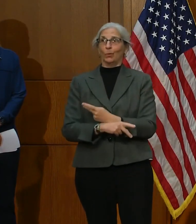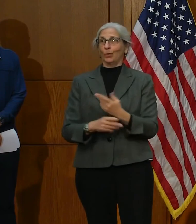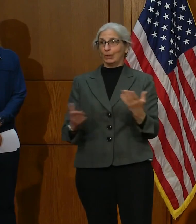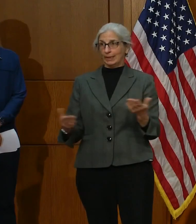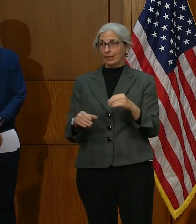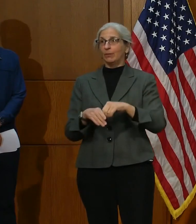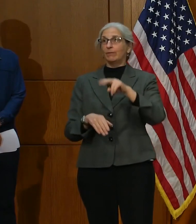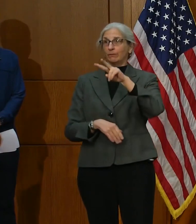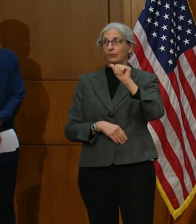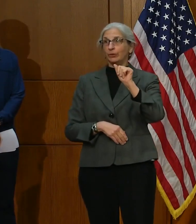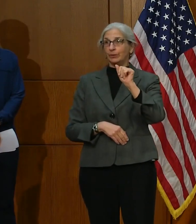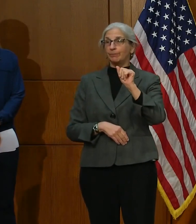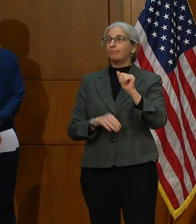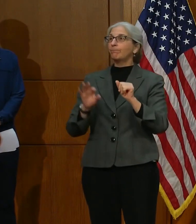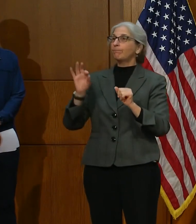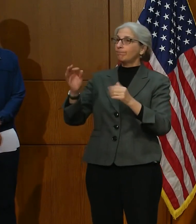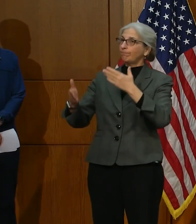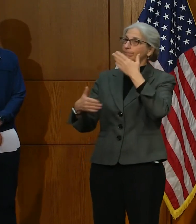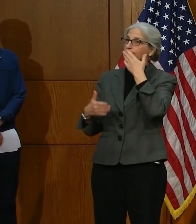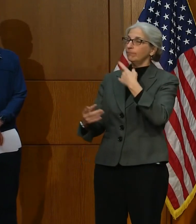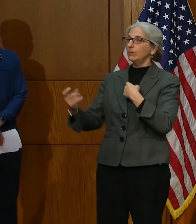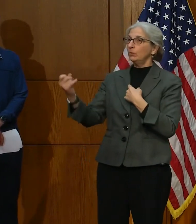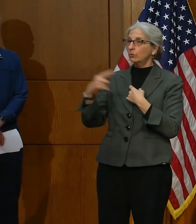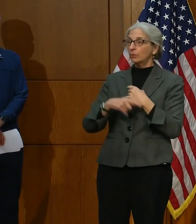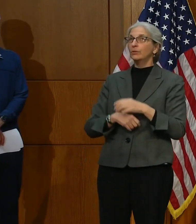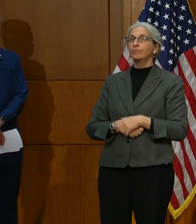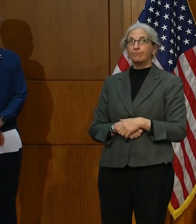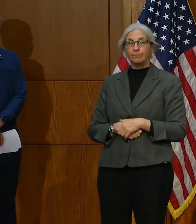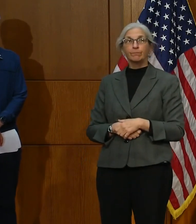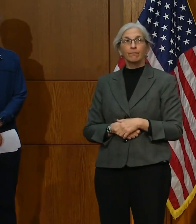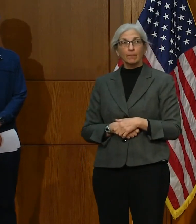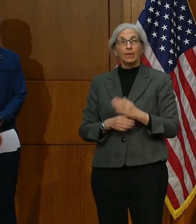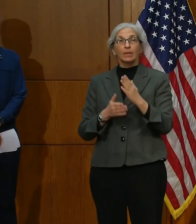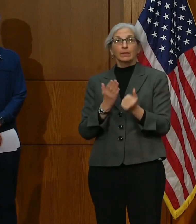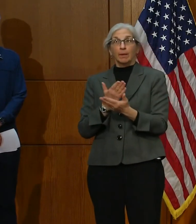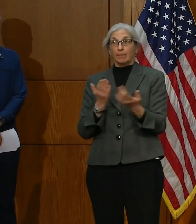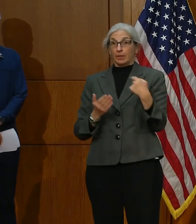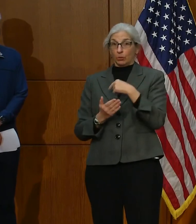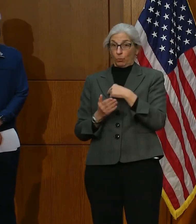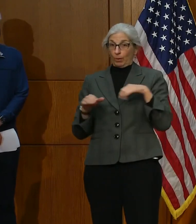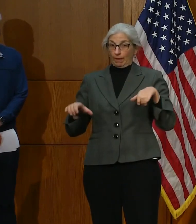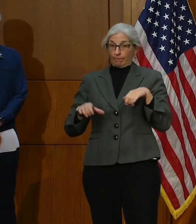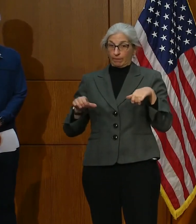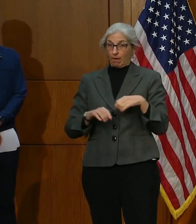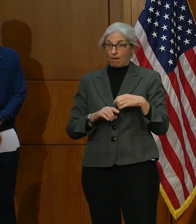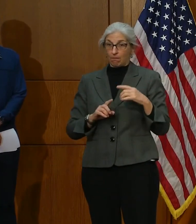GOVERNOR CRIME IS UP IN THE COMMONWEALTH. IT'S A GOOD QUESTION, ANDRE AND, UM, YOU